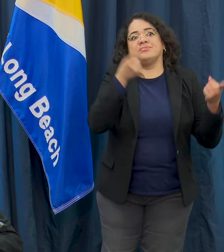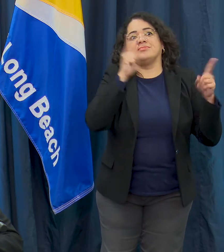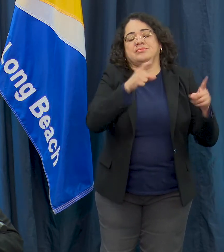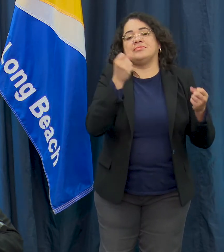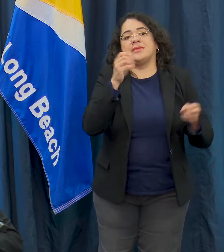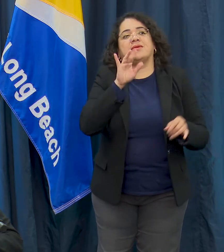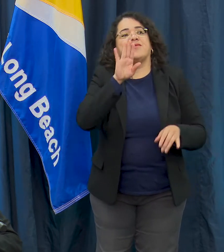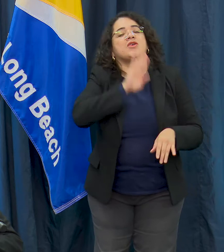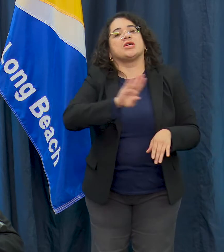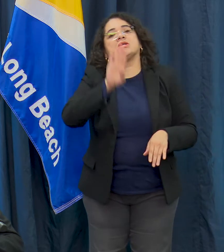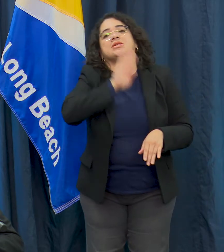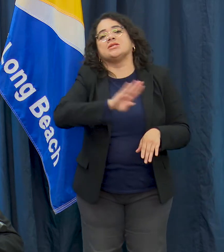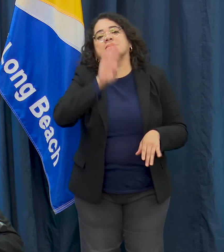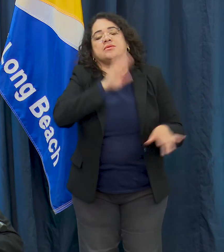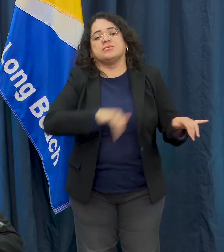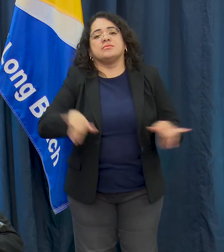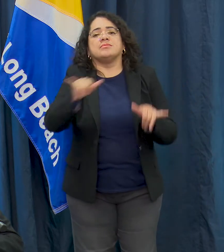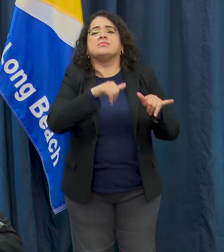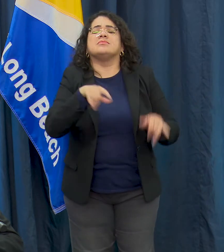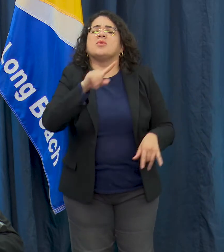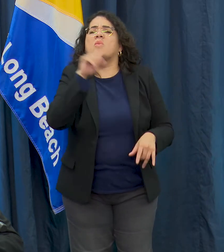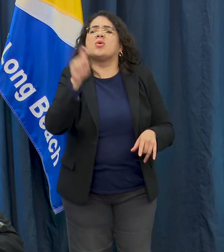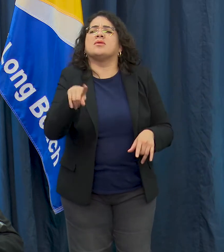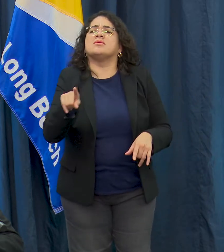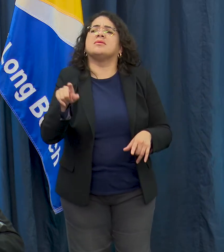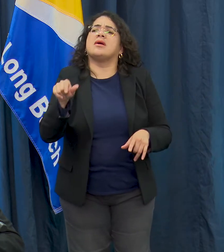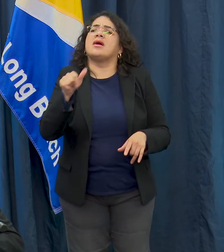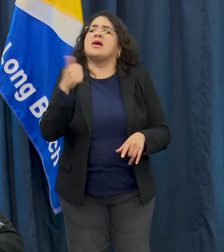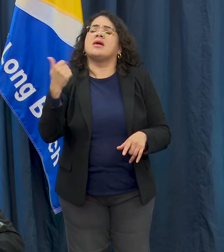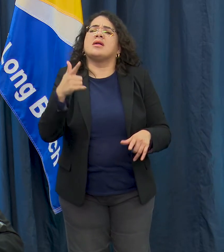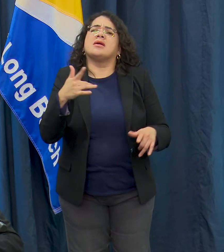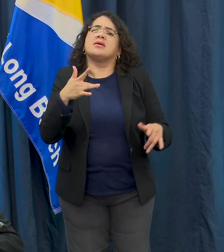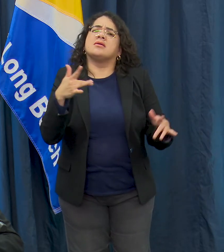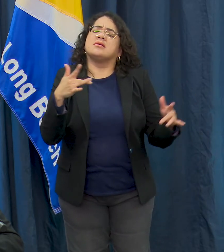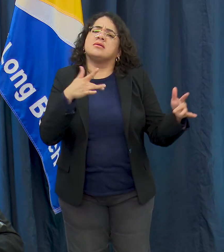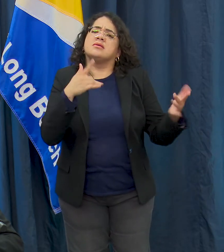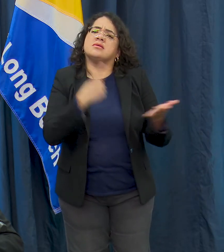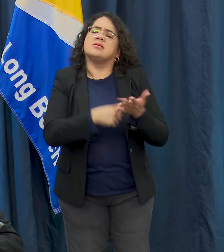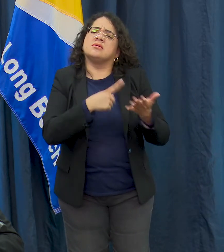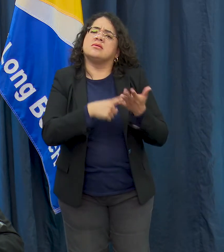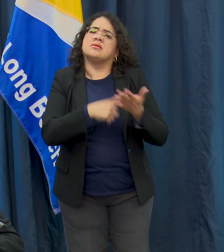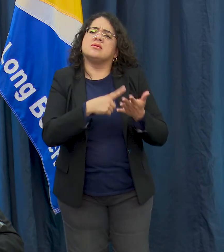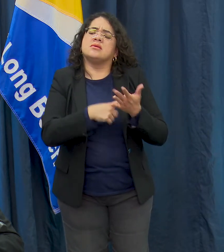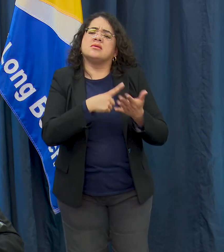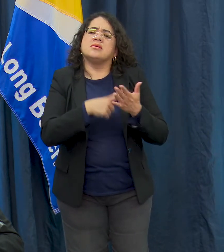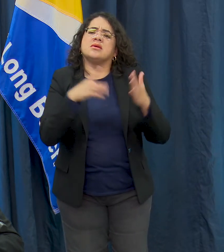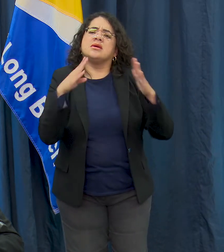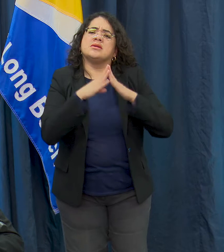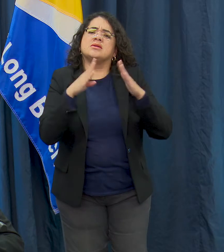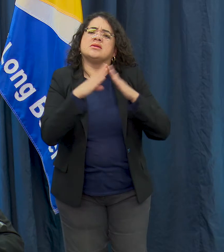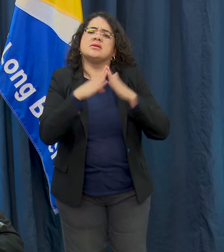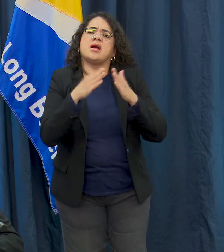relating to when the city will, was there any consideration or has there been any discussion from the city about refunding any portion of business